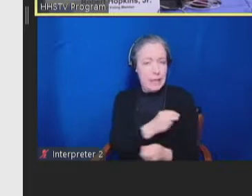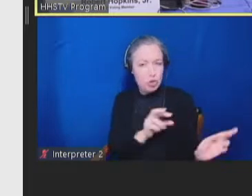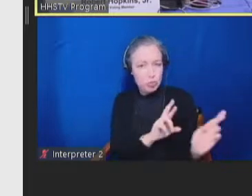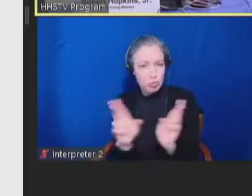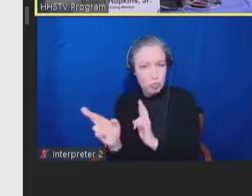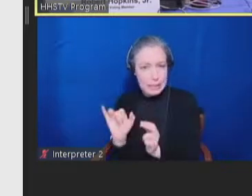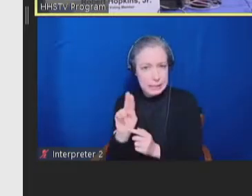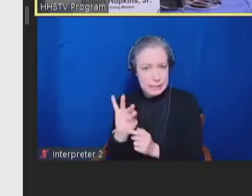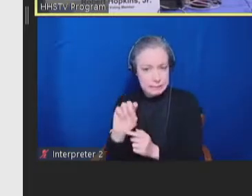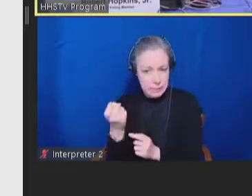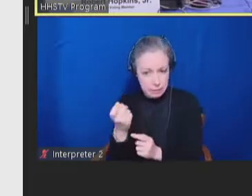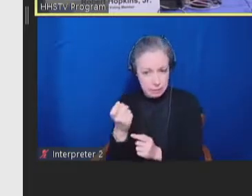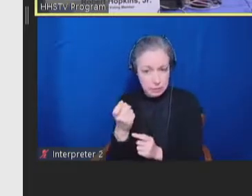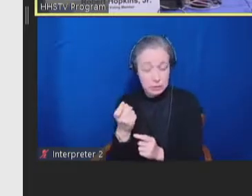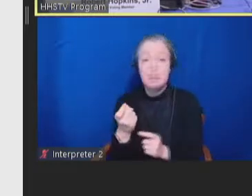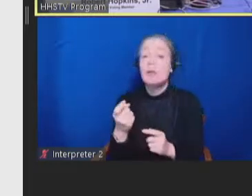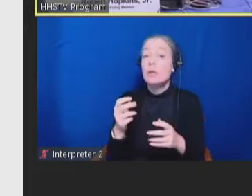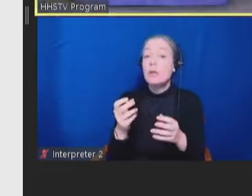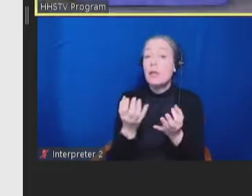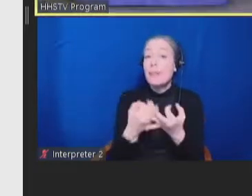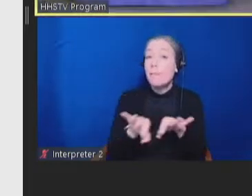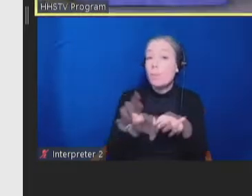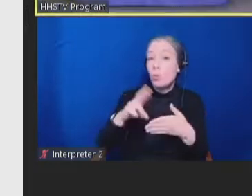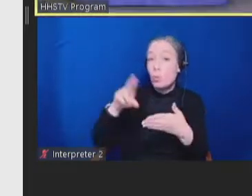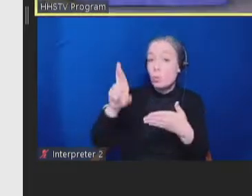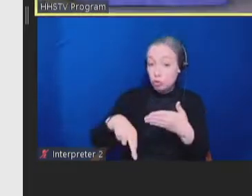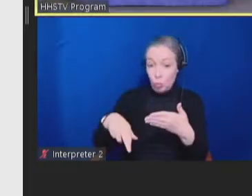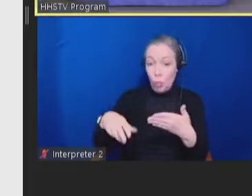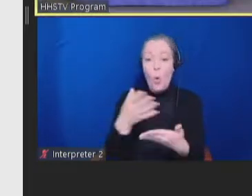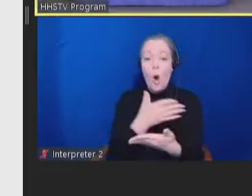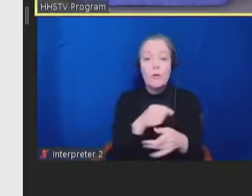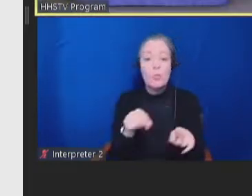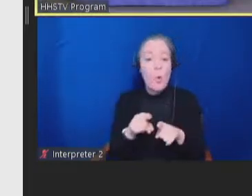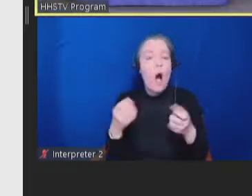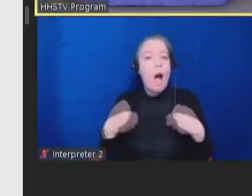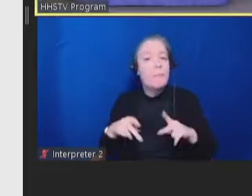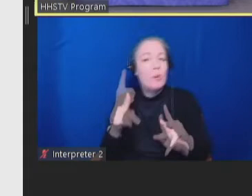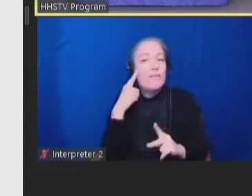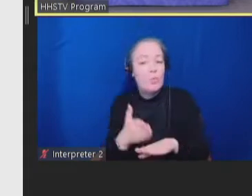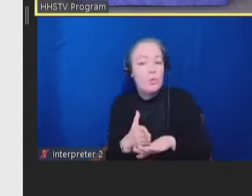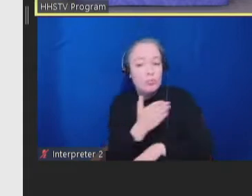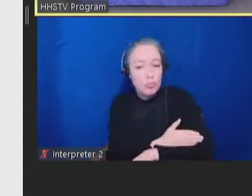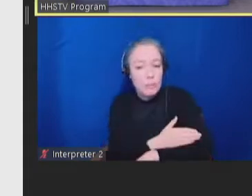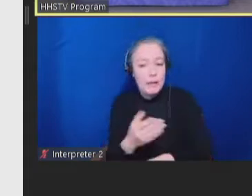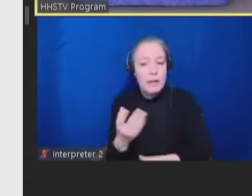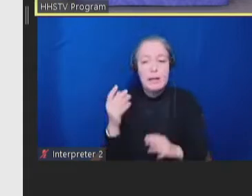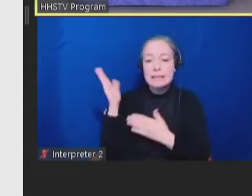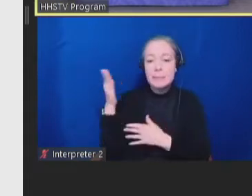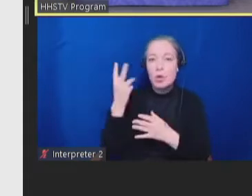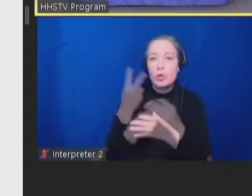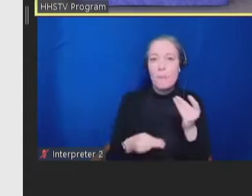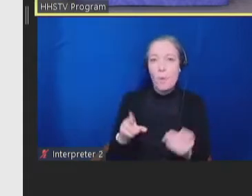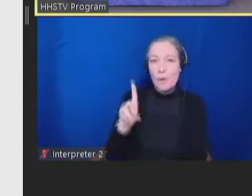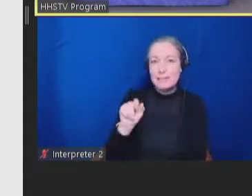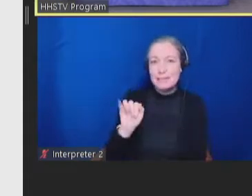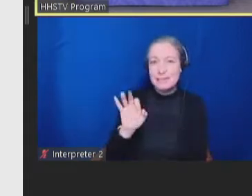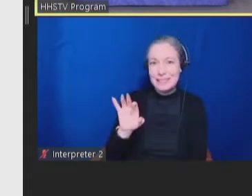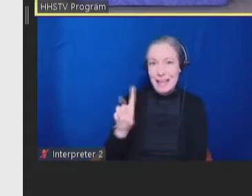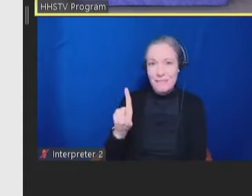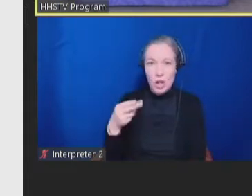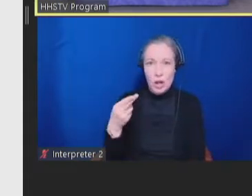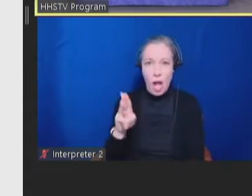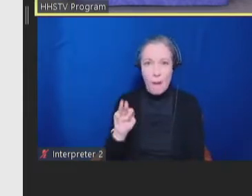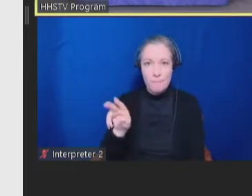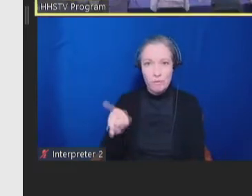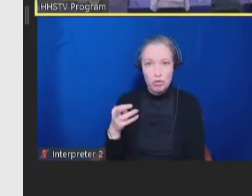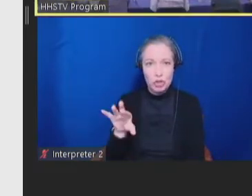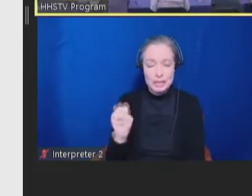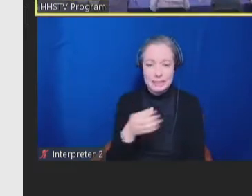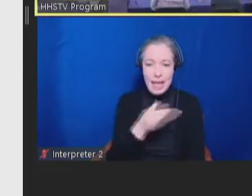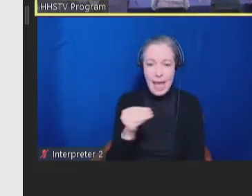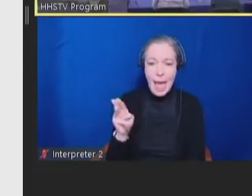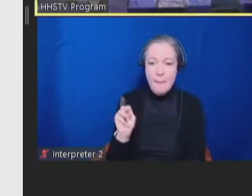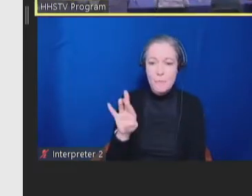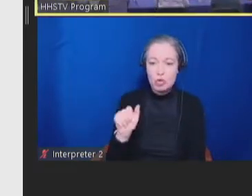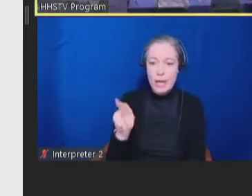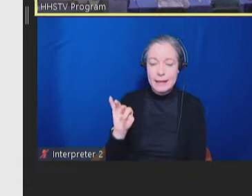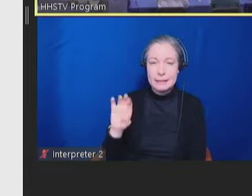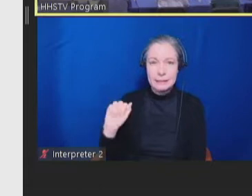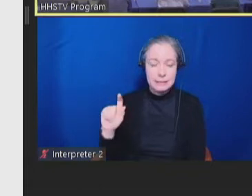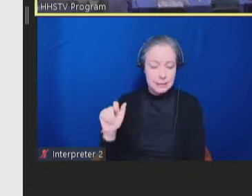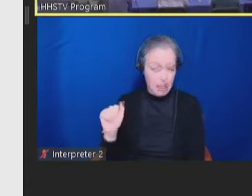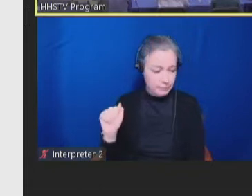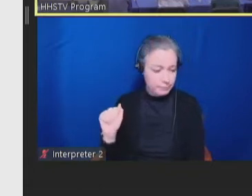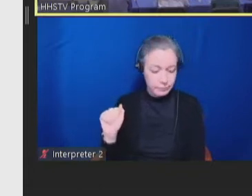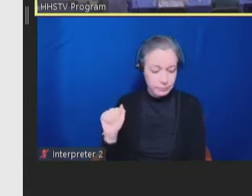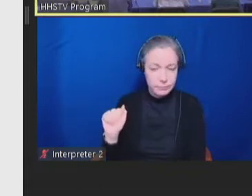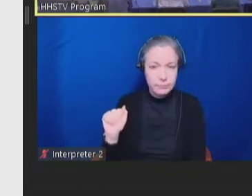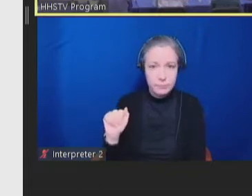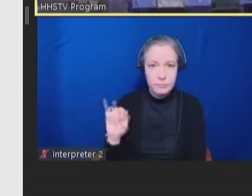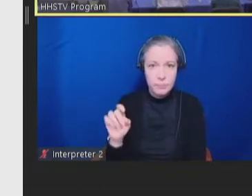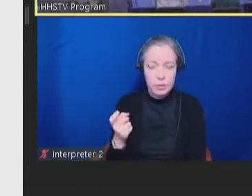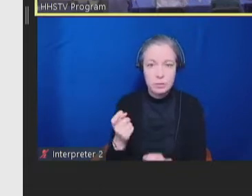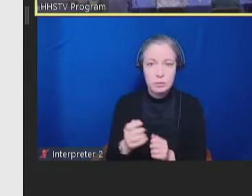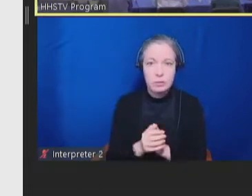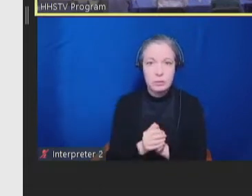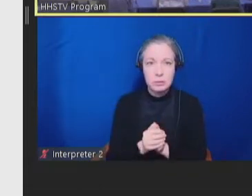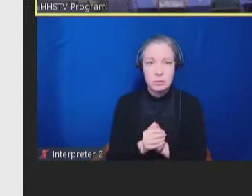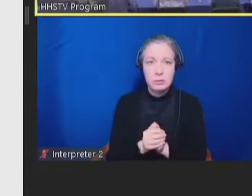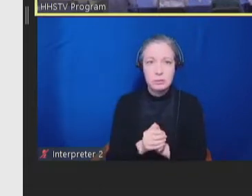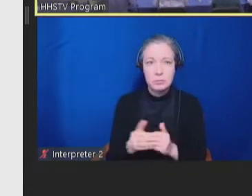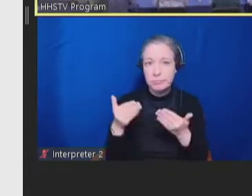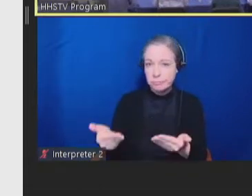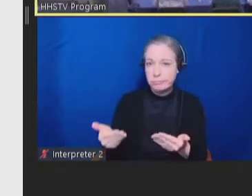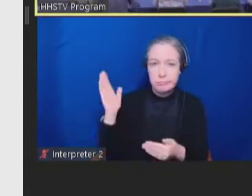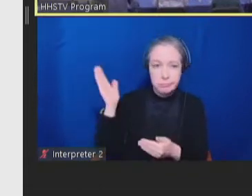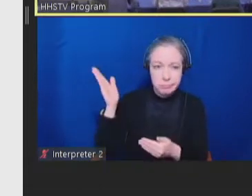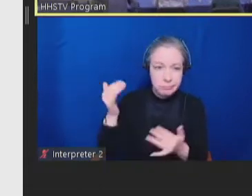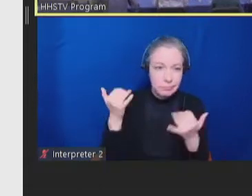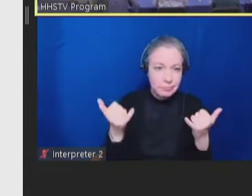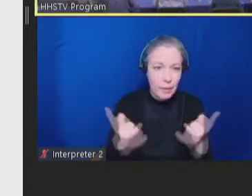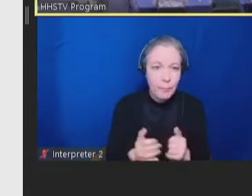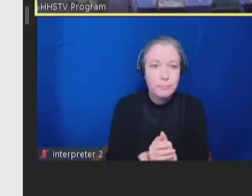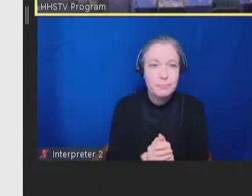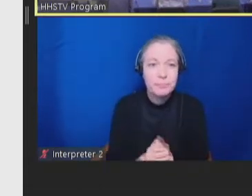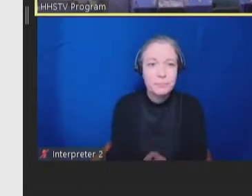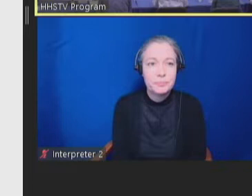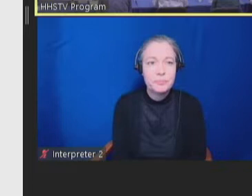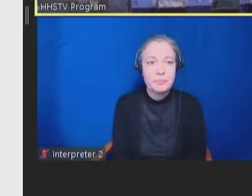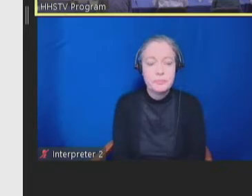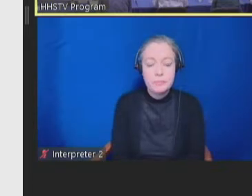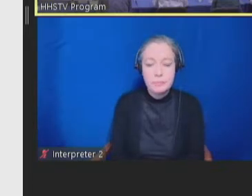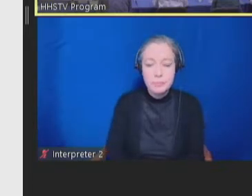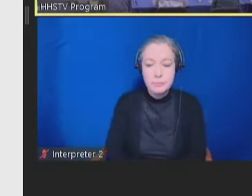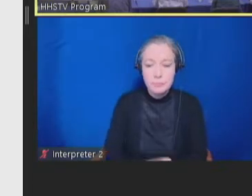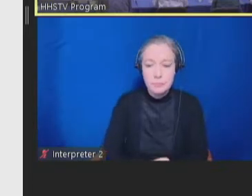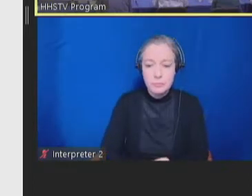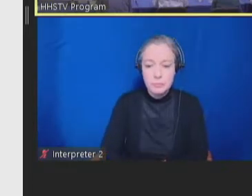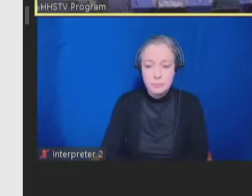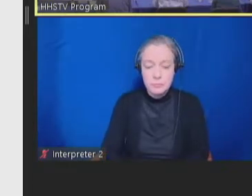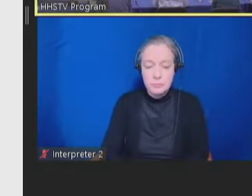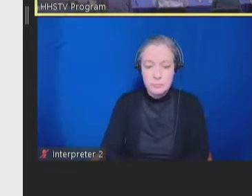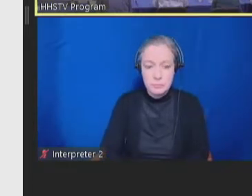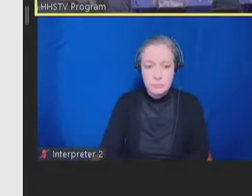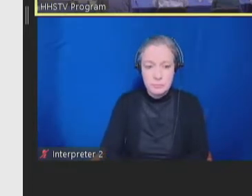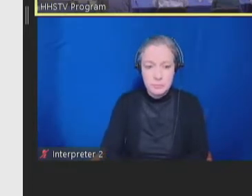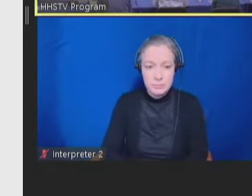Our speakers are David Humphries and Miranda Baxa from the Economist Impact. You have the floor.